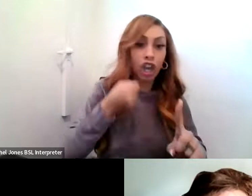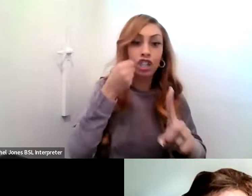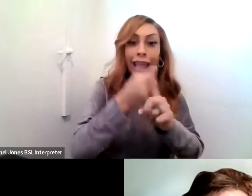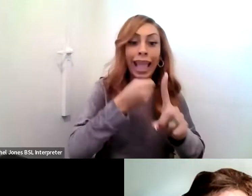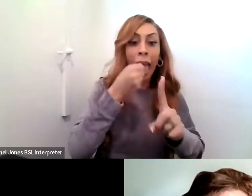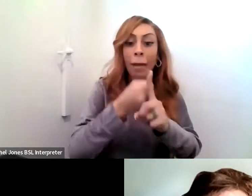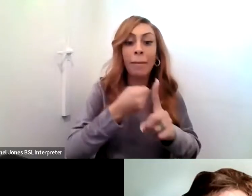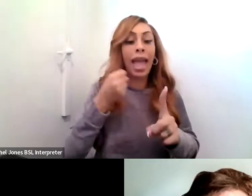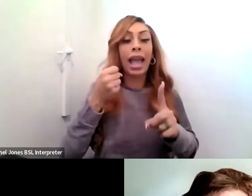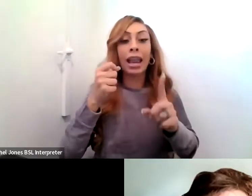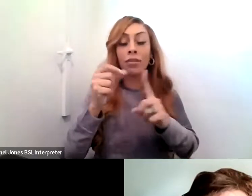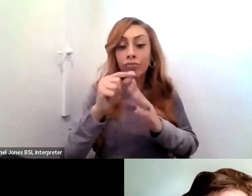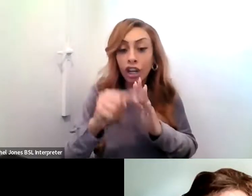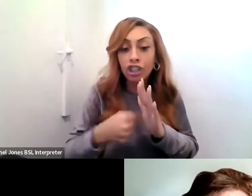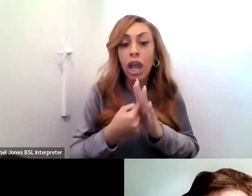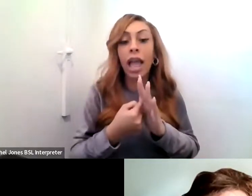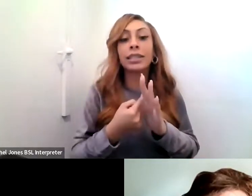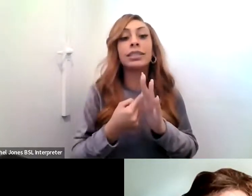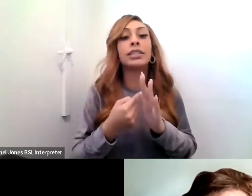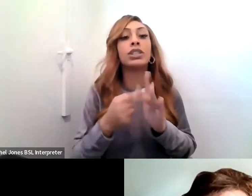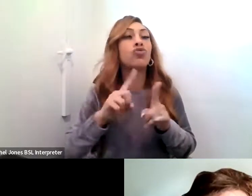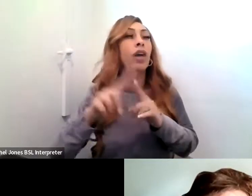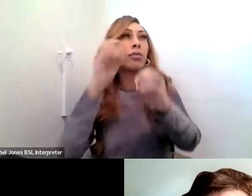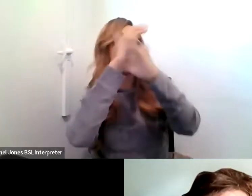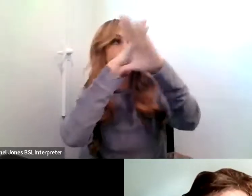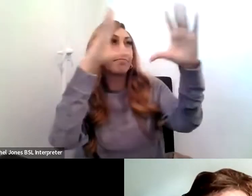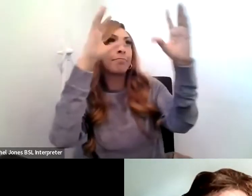and trying to understand where the access barriers are